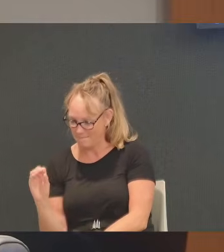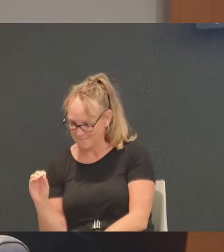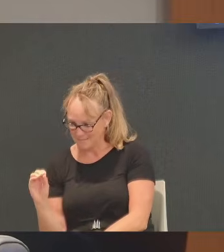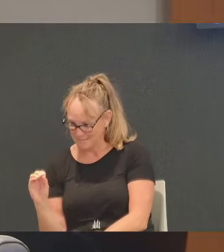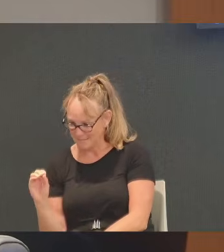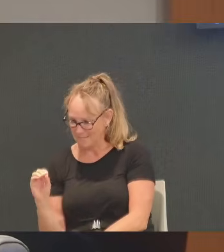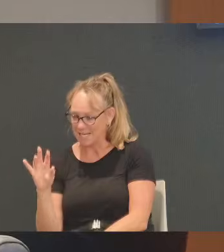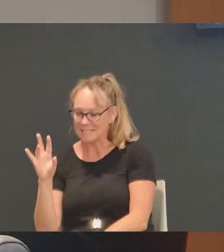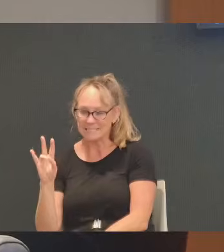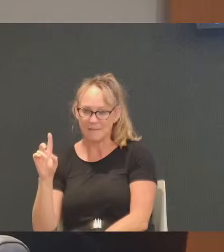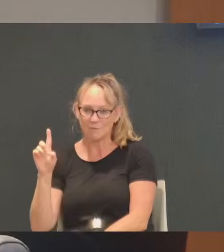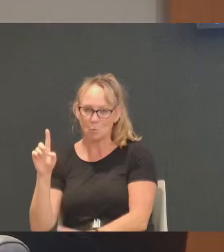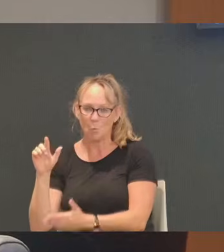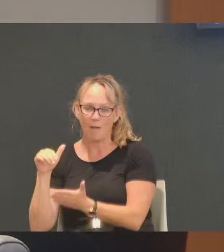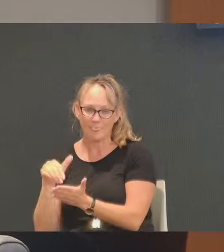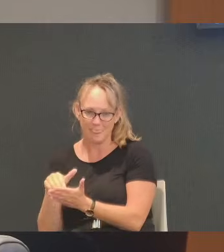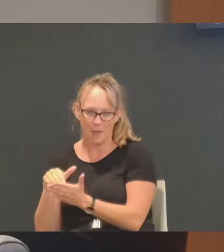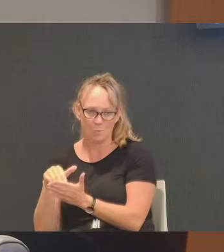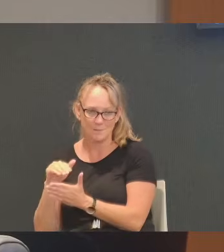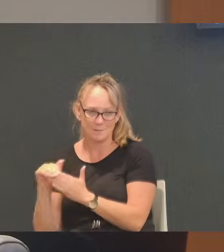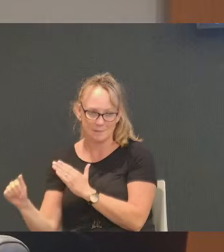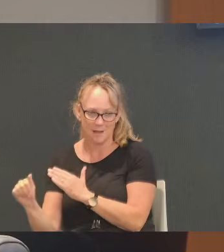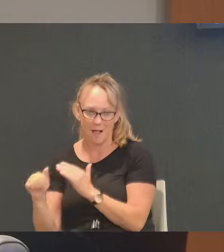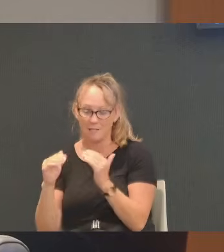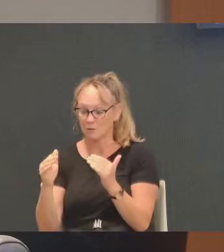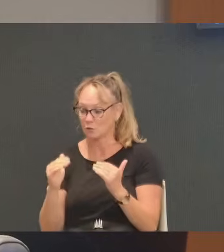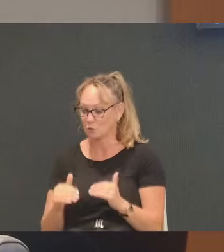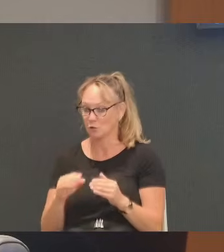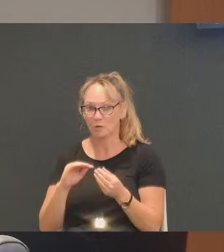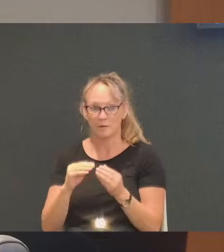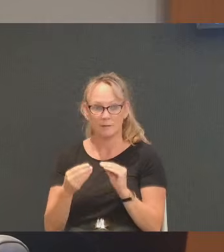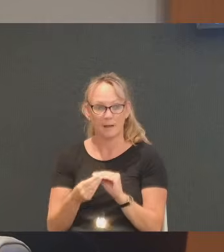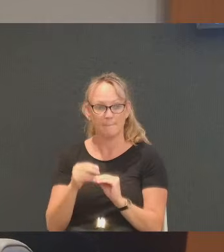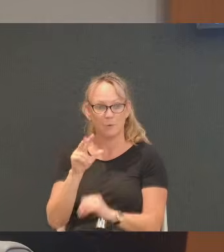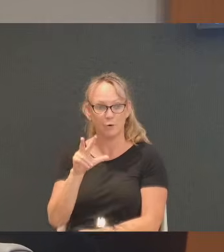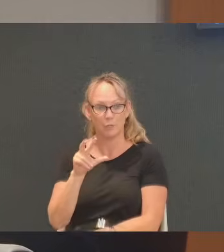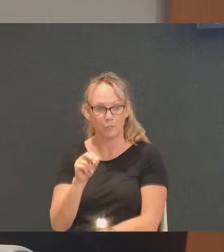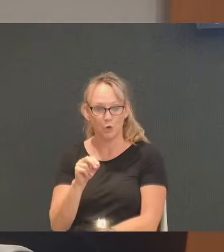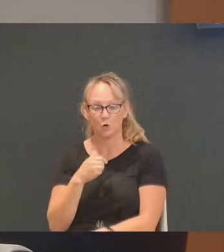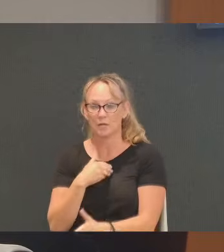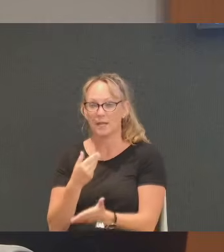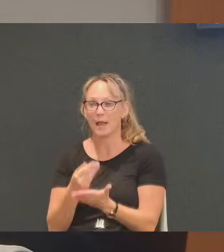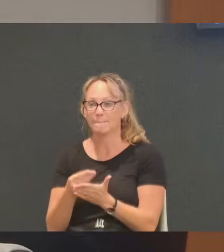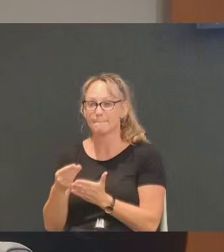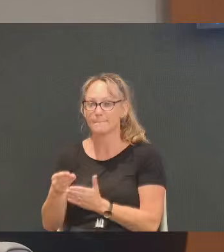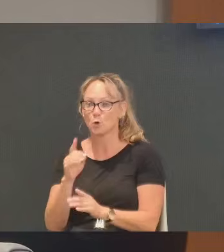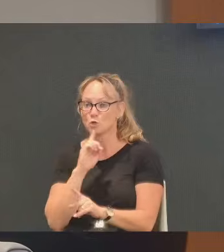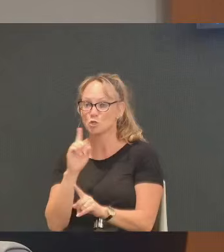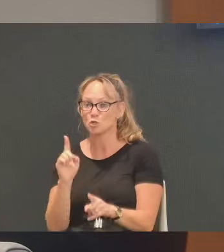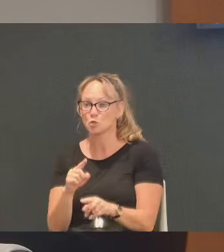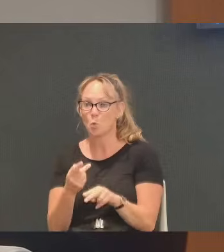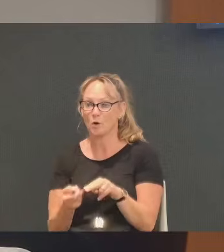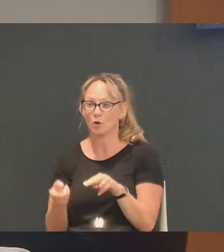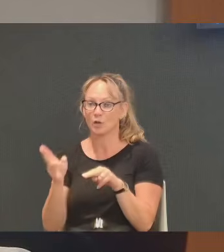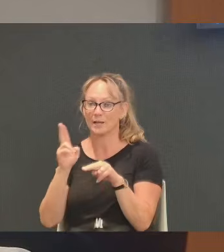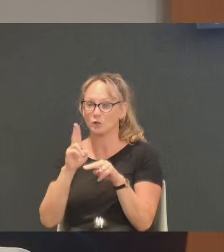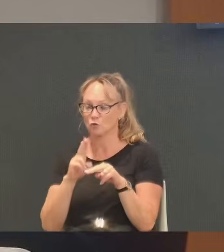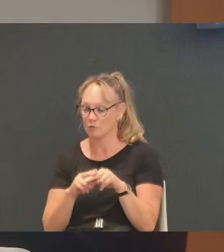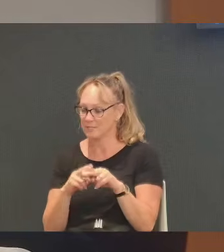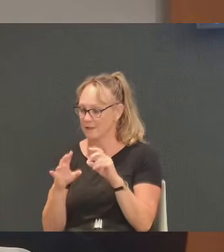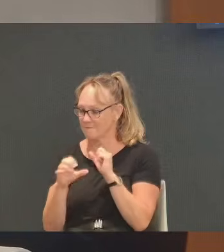item 30 is a purchase order increase of $50,000. This is for advertising in the Veteran Services